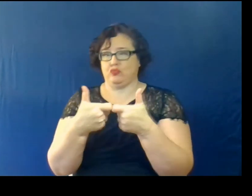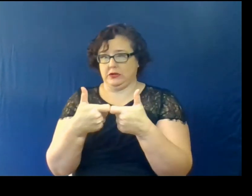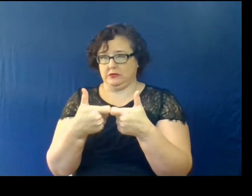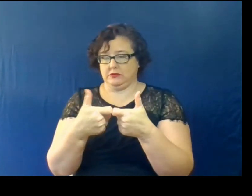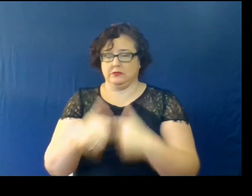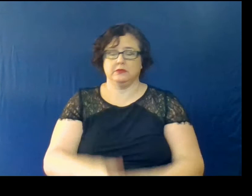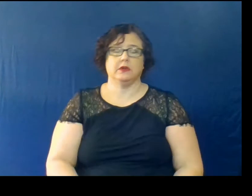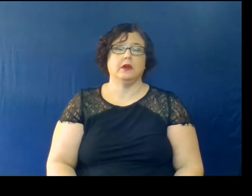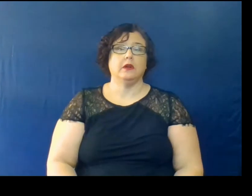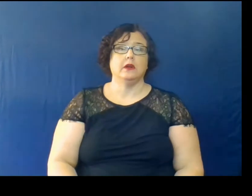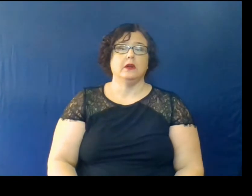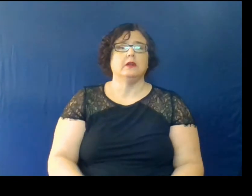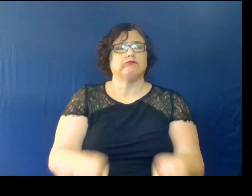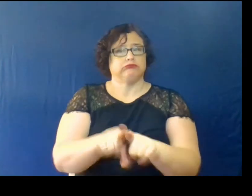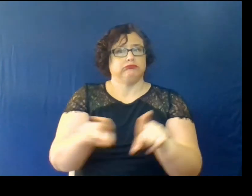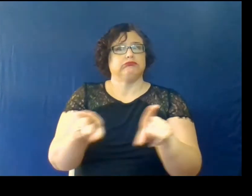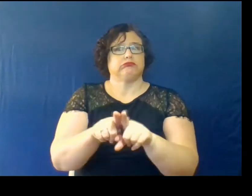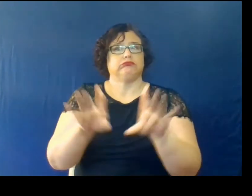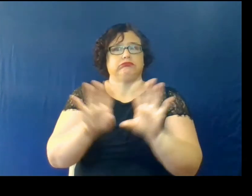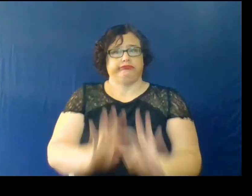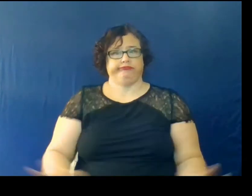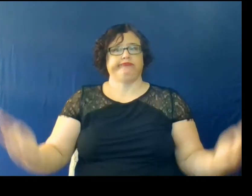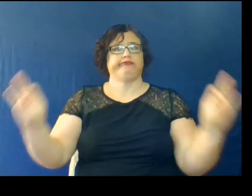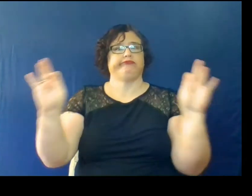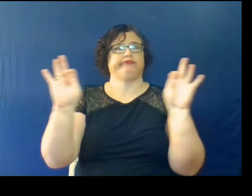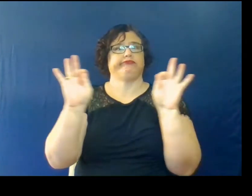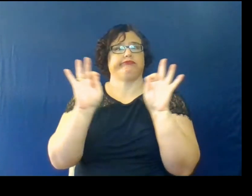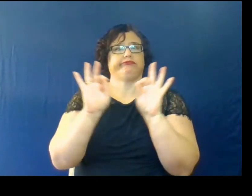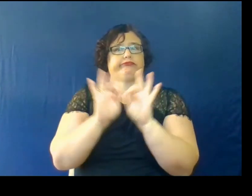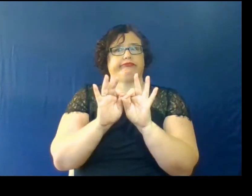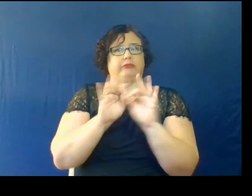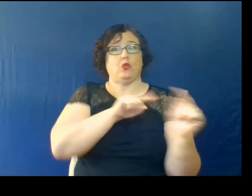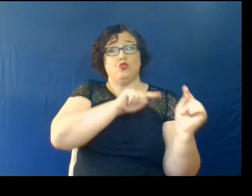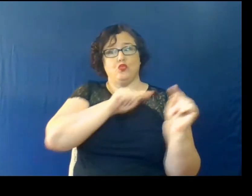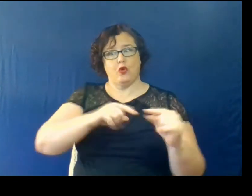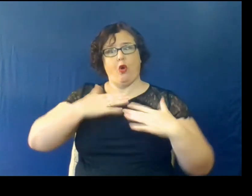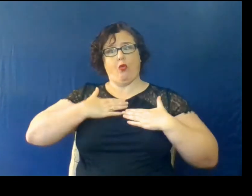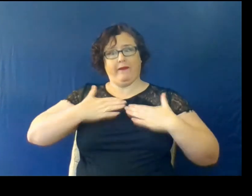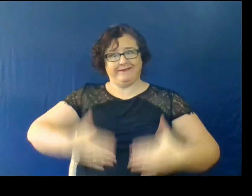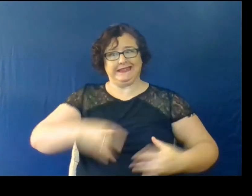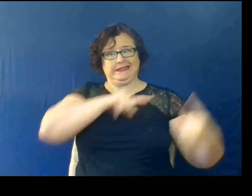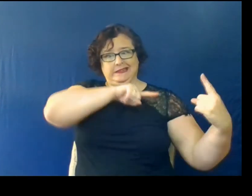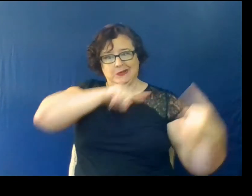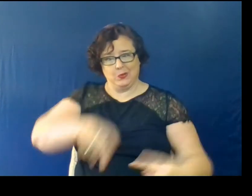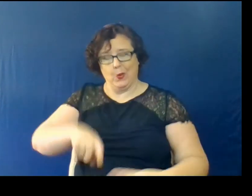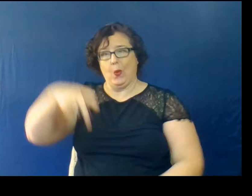it was really important for me to want to go to the voting poll because it was an activity that